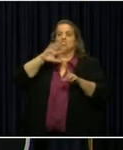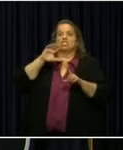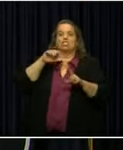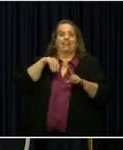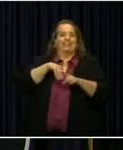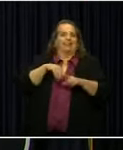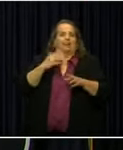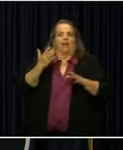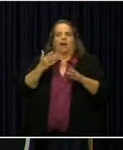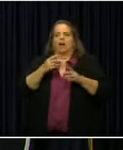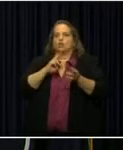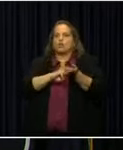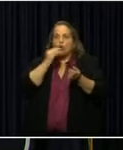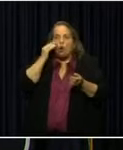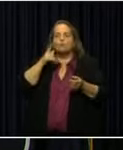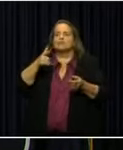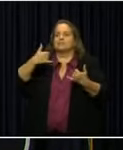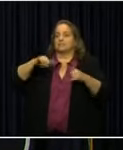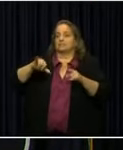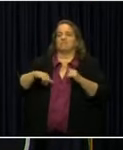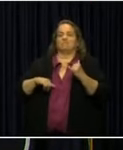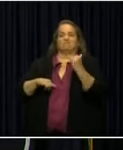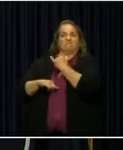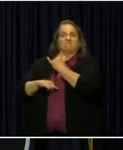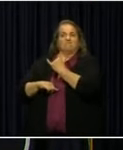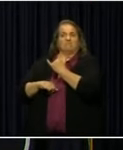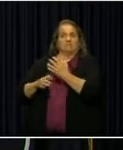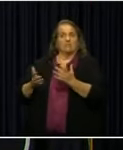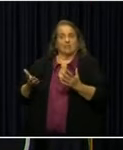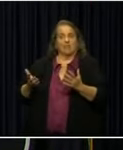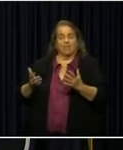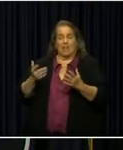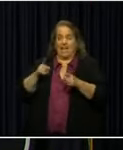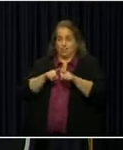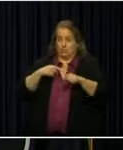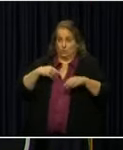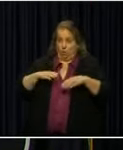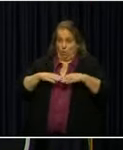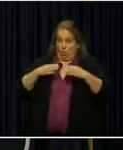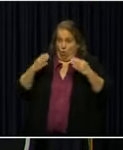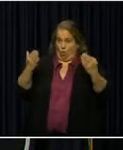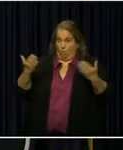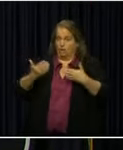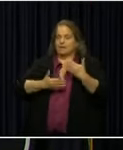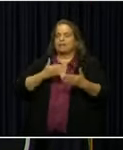INDIVIDUALS. SO JUST WANTED TO POINT THIS OUT, THAT AS WE ARE BEING ABLE